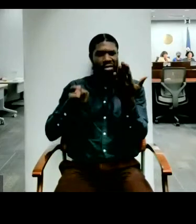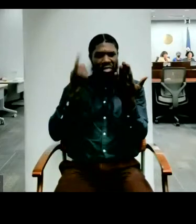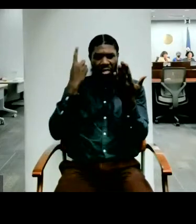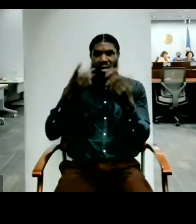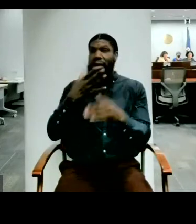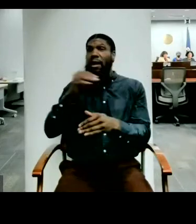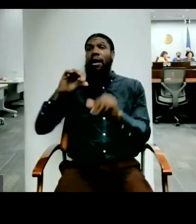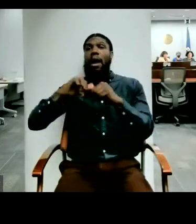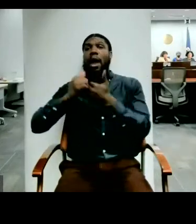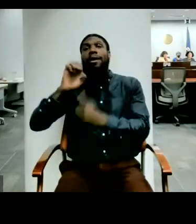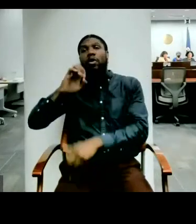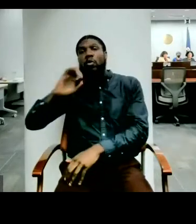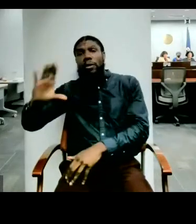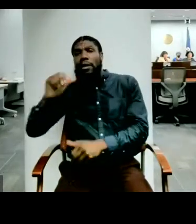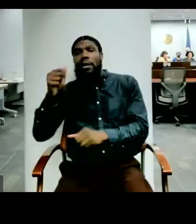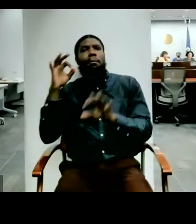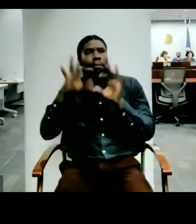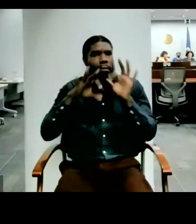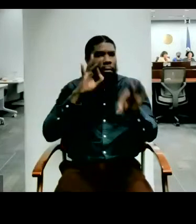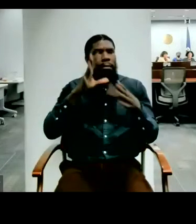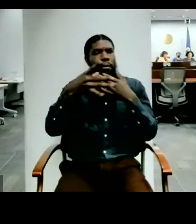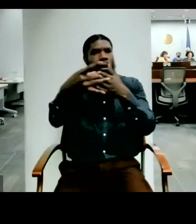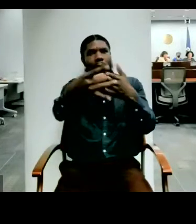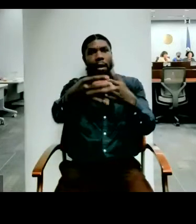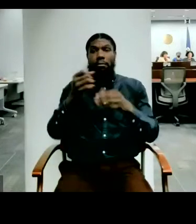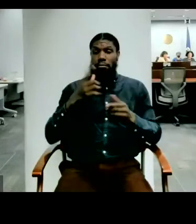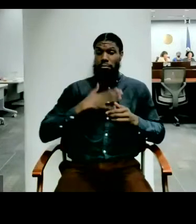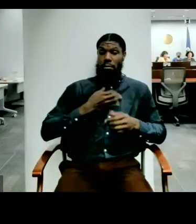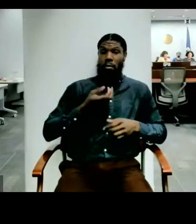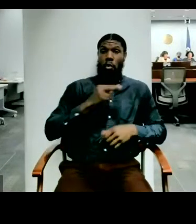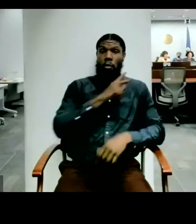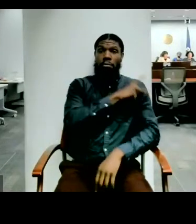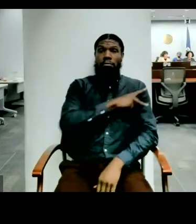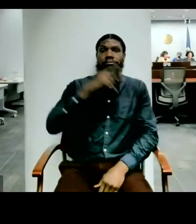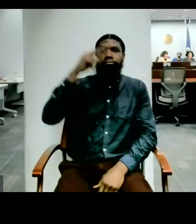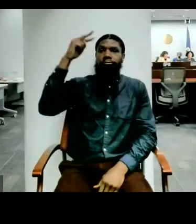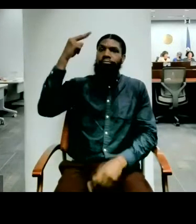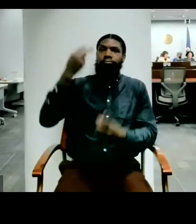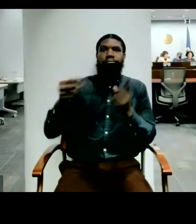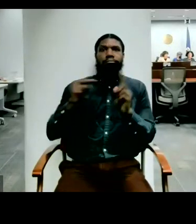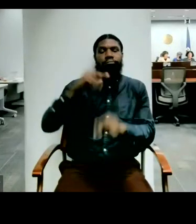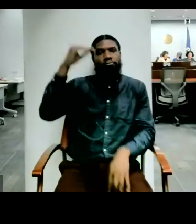I have my views, but I'm interested in yours and what you experience in your practice.